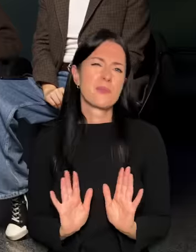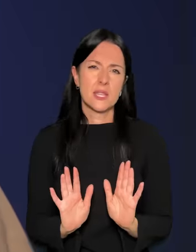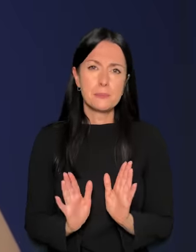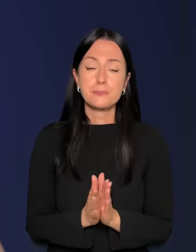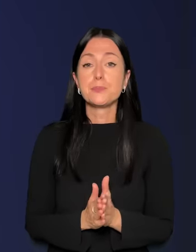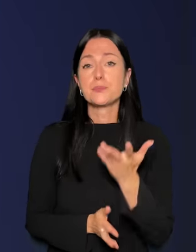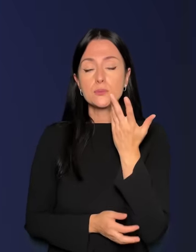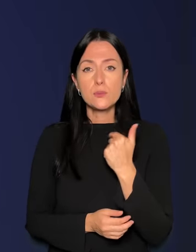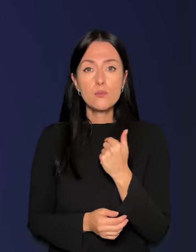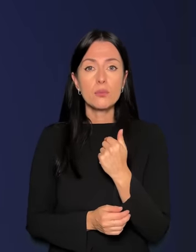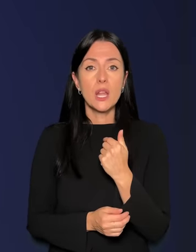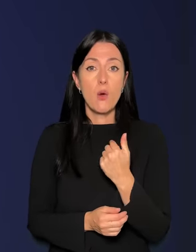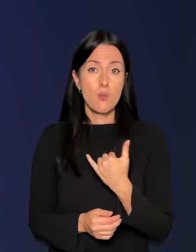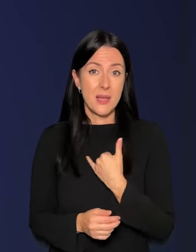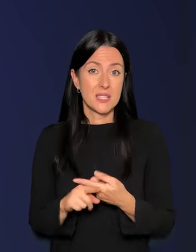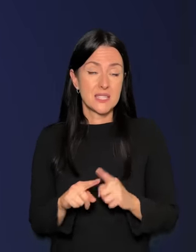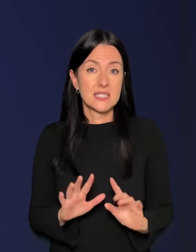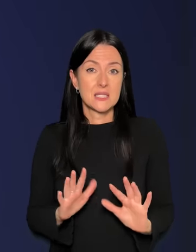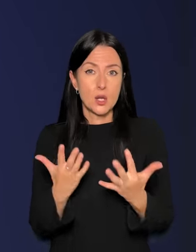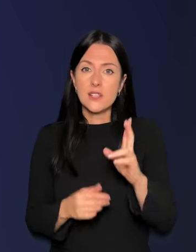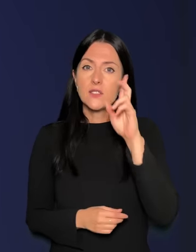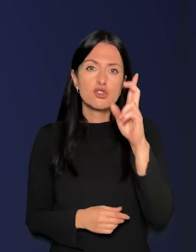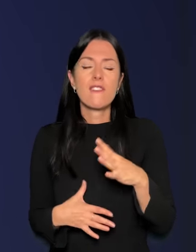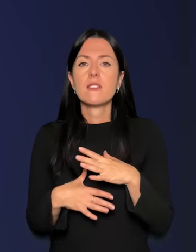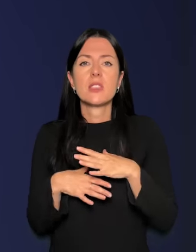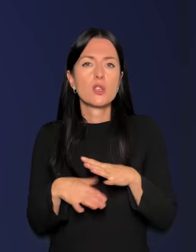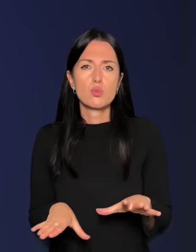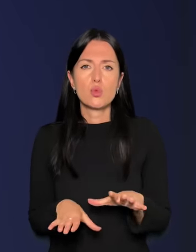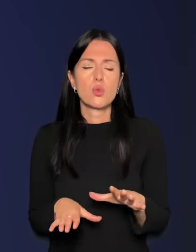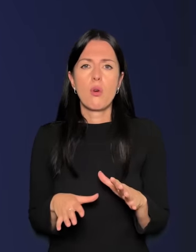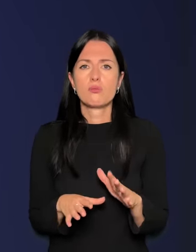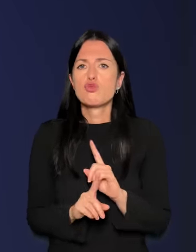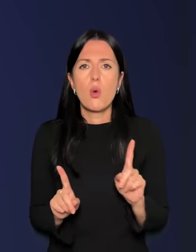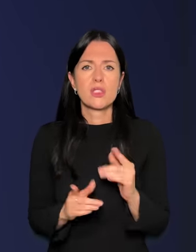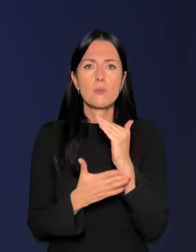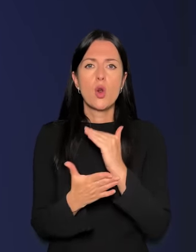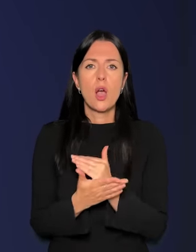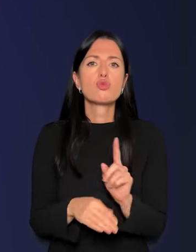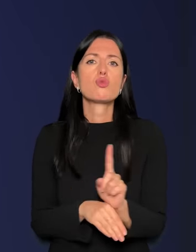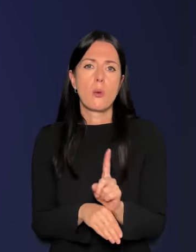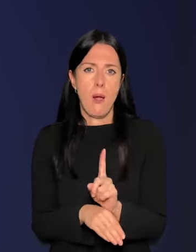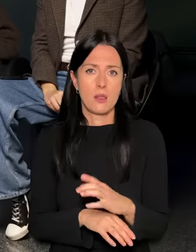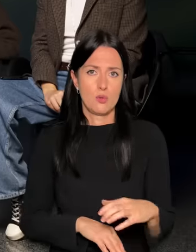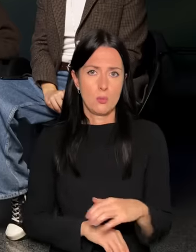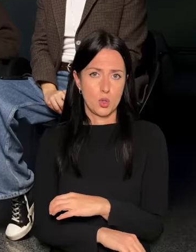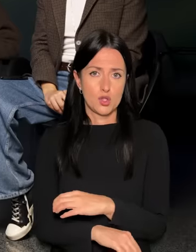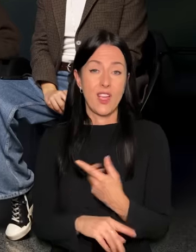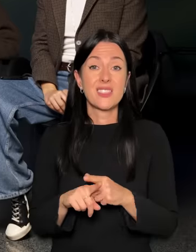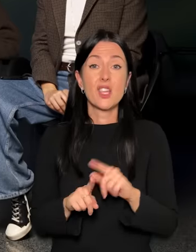You see, when this happened to me, the state had no programs for proper prosthetics.